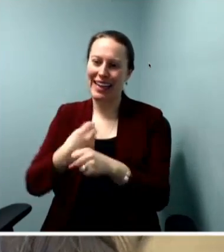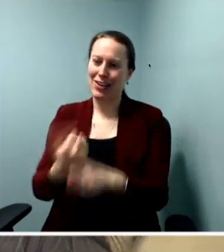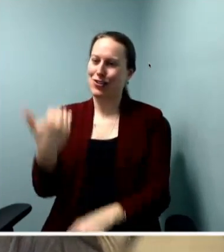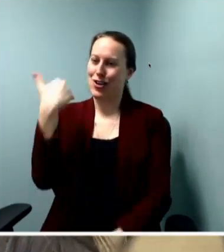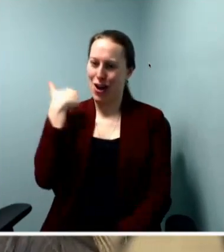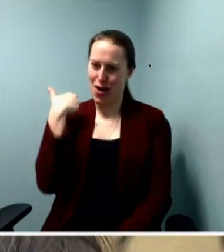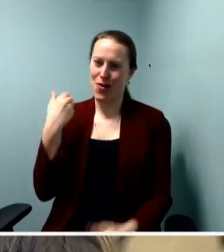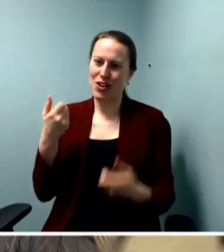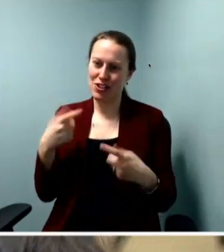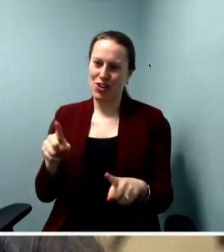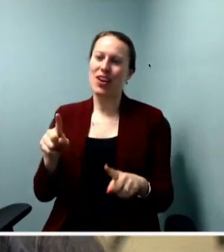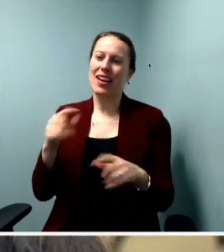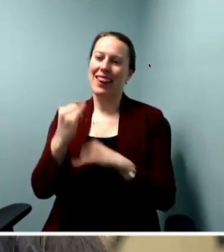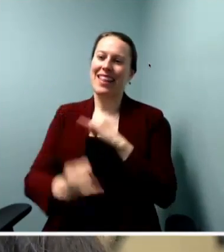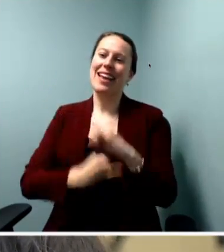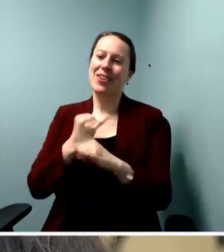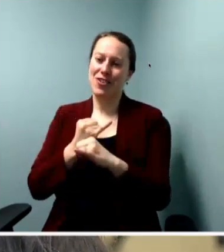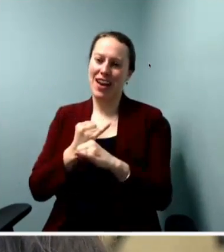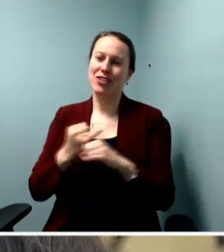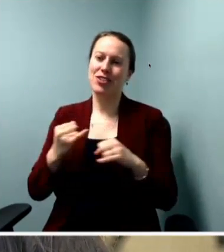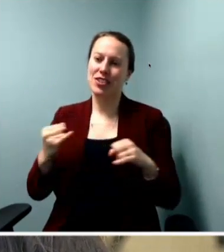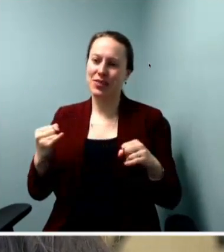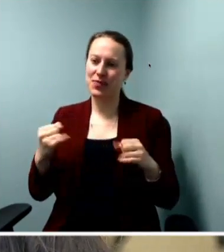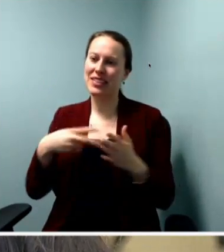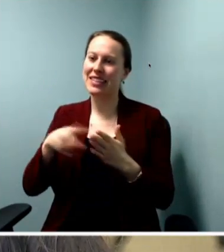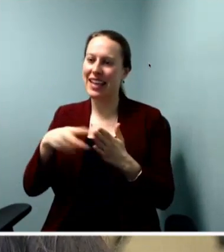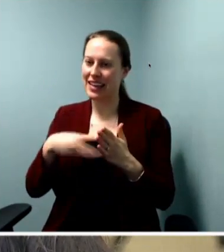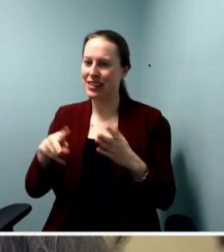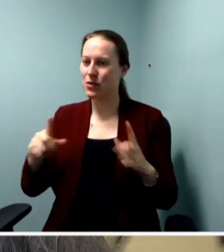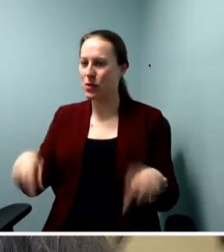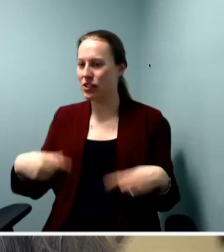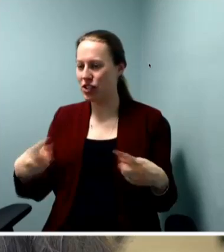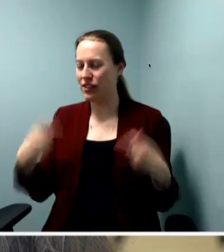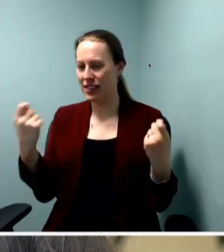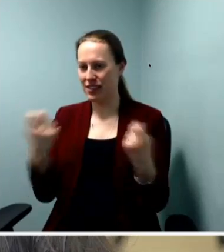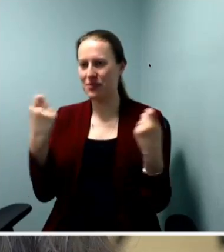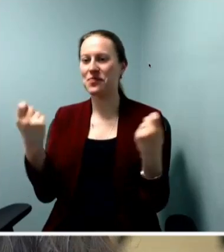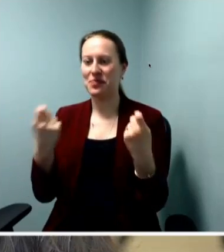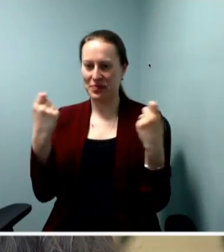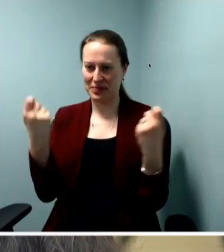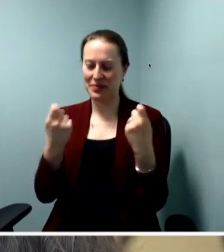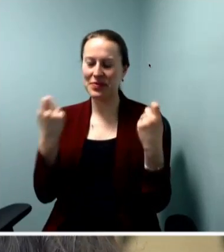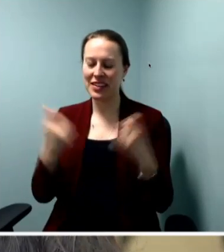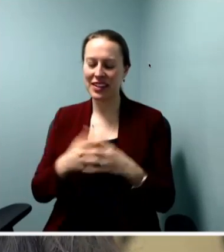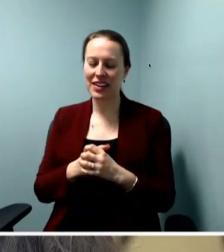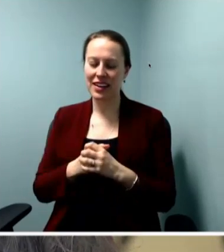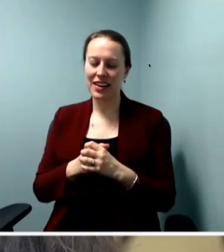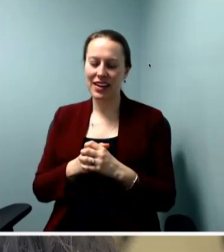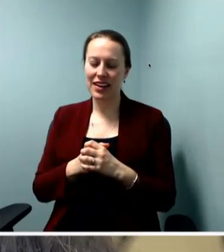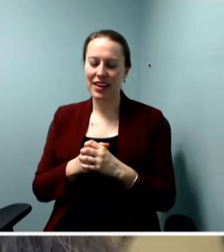It's a continuation of the same conversation. What the most profound thing that I learned